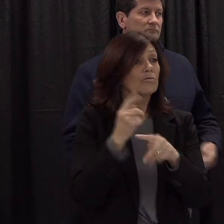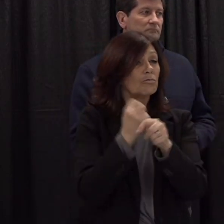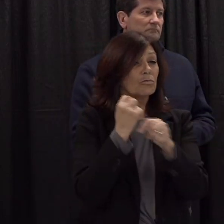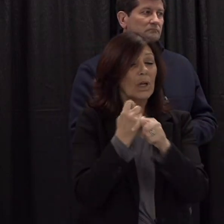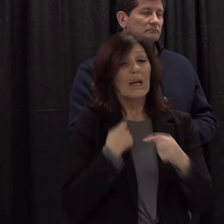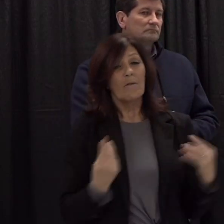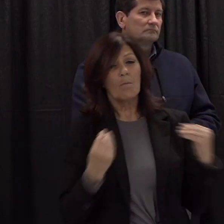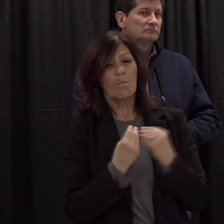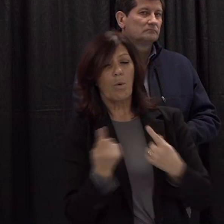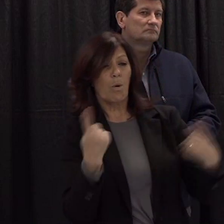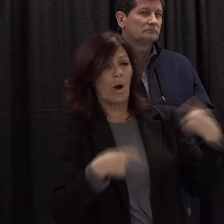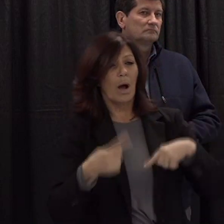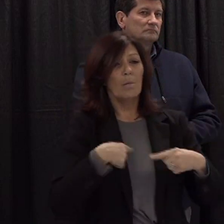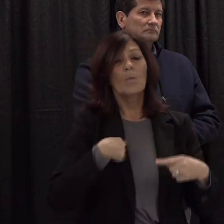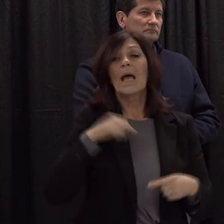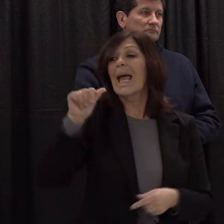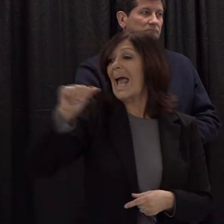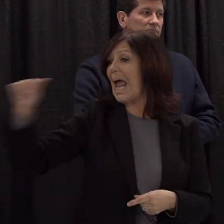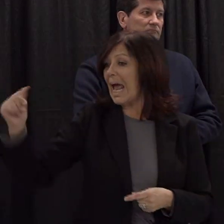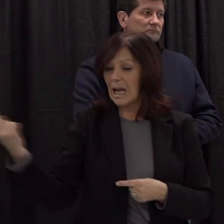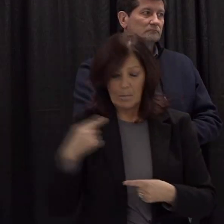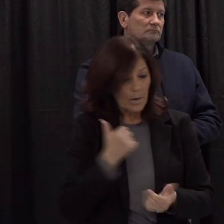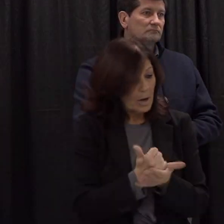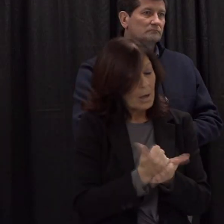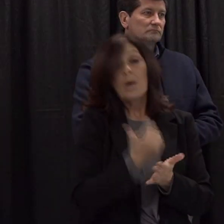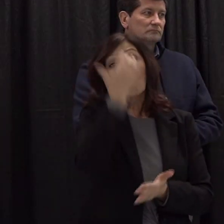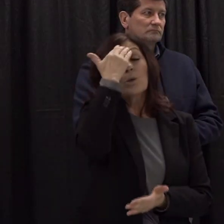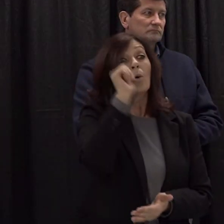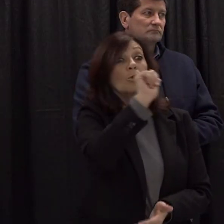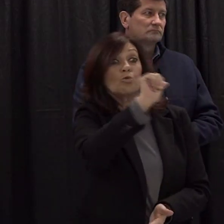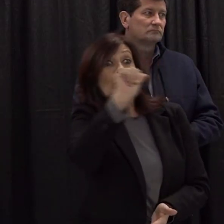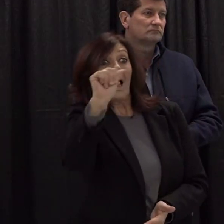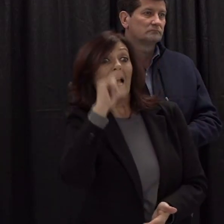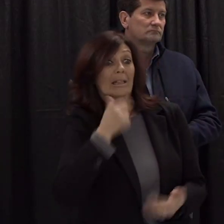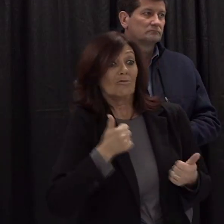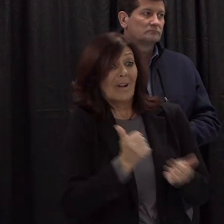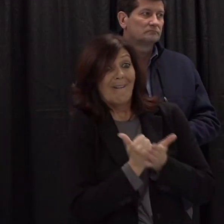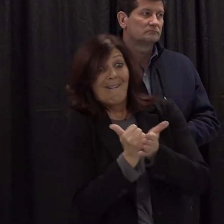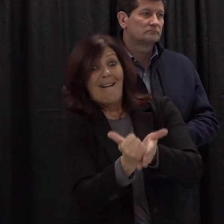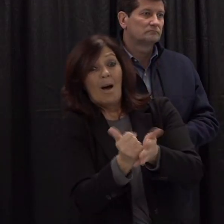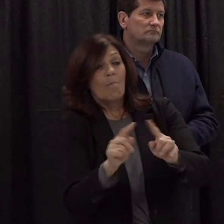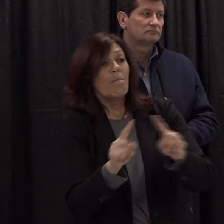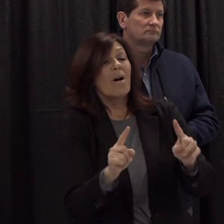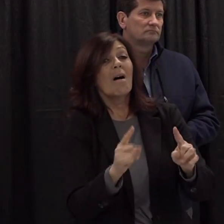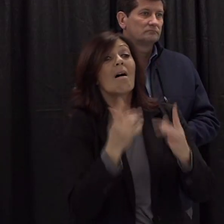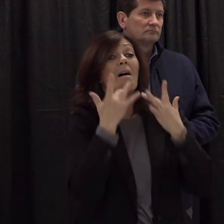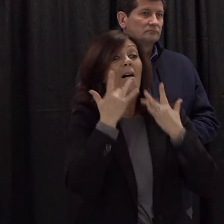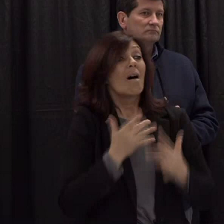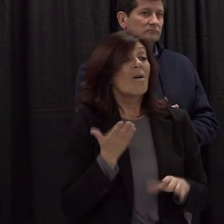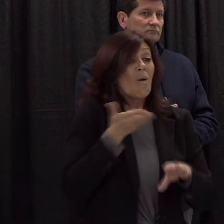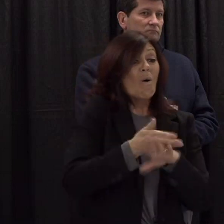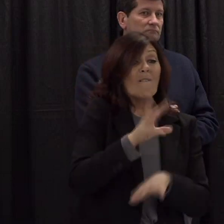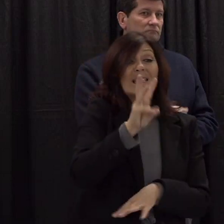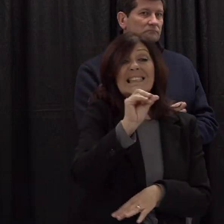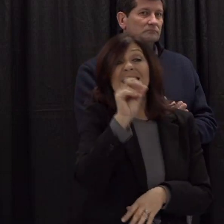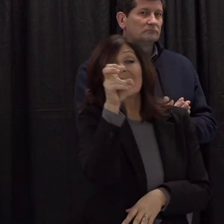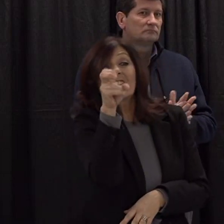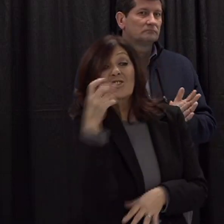We're in communications with AAA. We know that AAA is trying to get out there. Unfortunately, there's over 60 inches of snow on some of those roads.